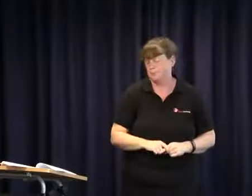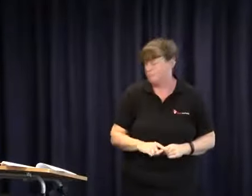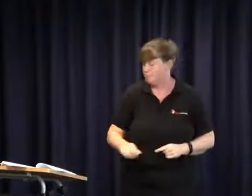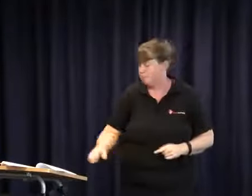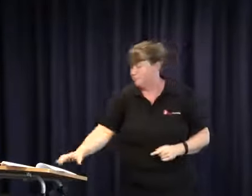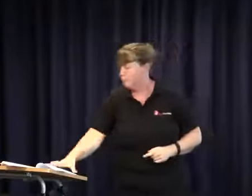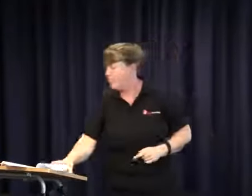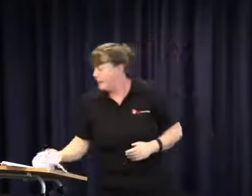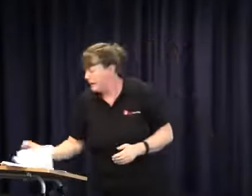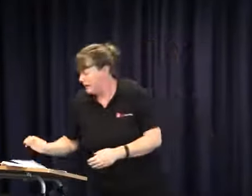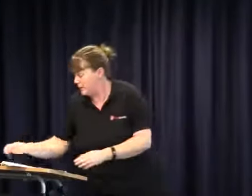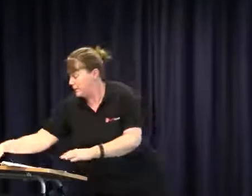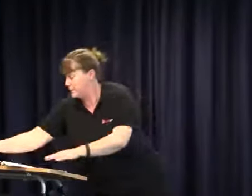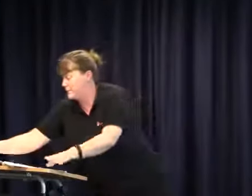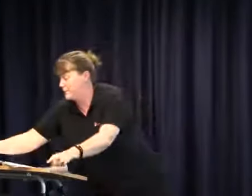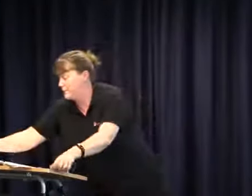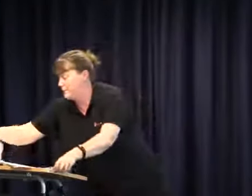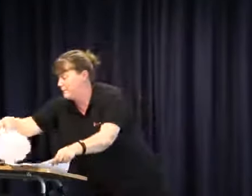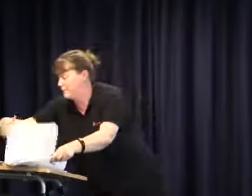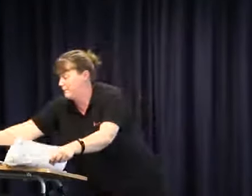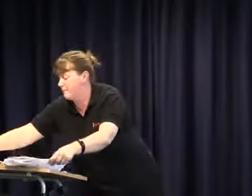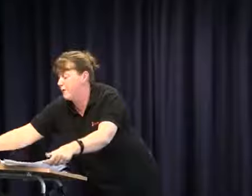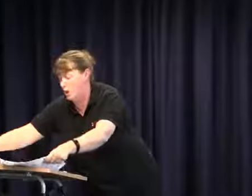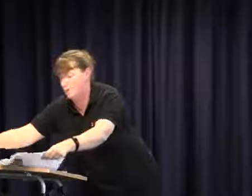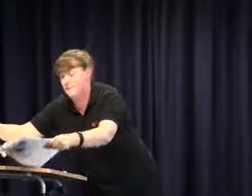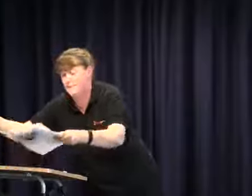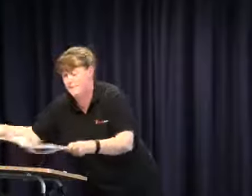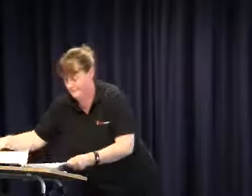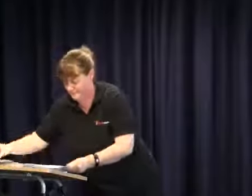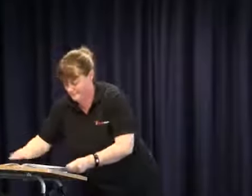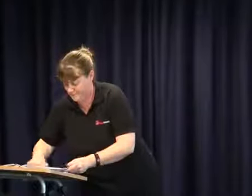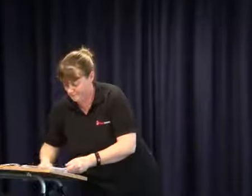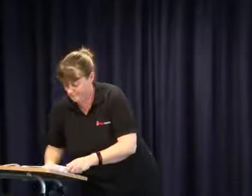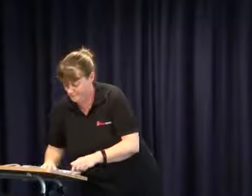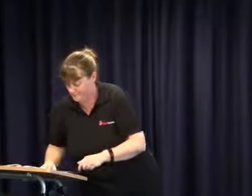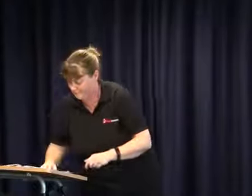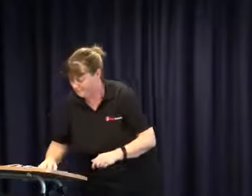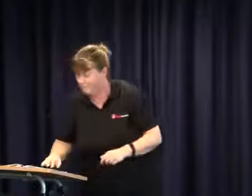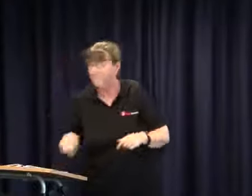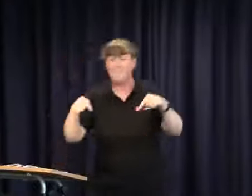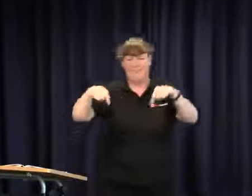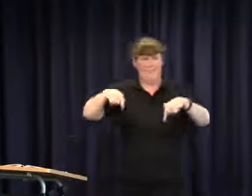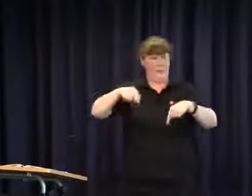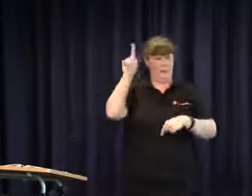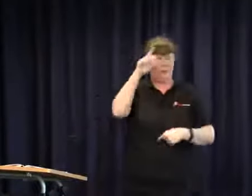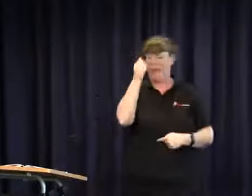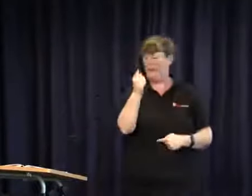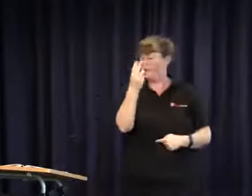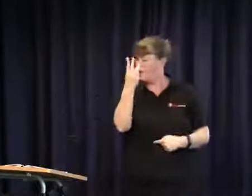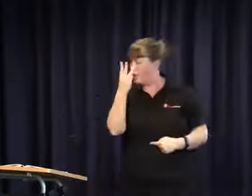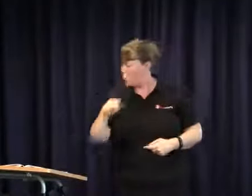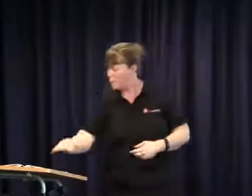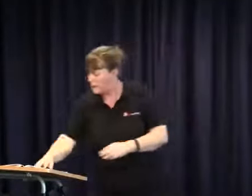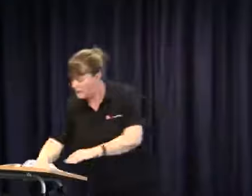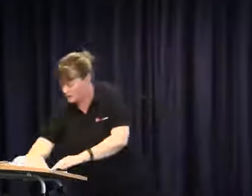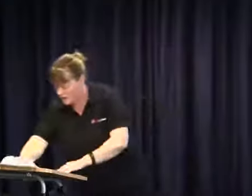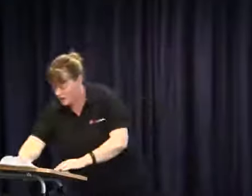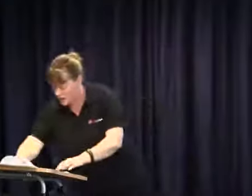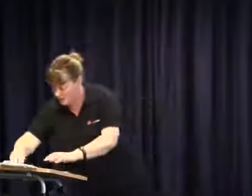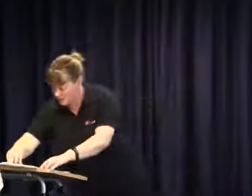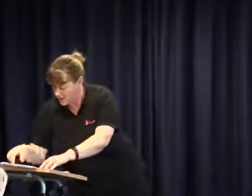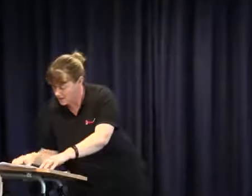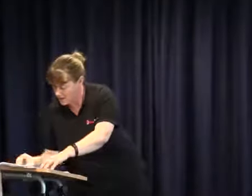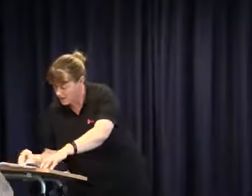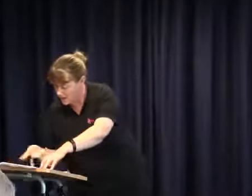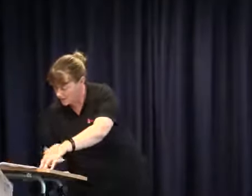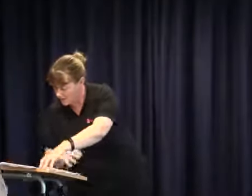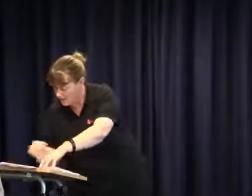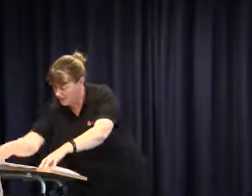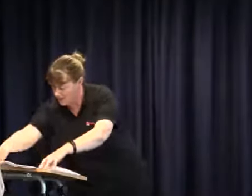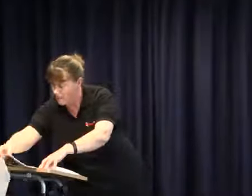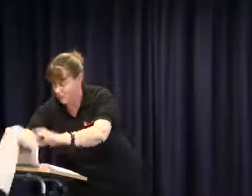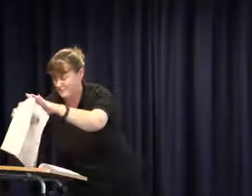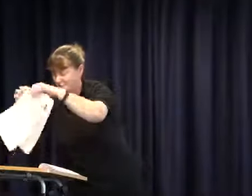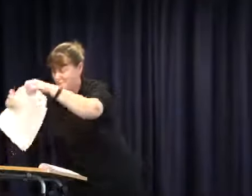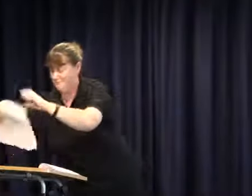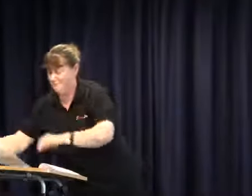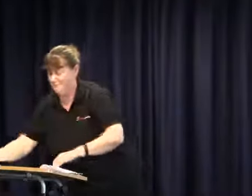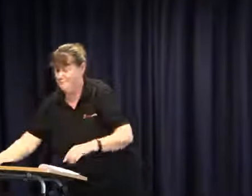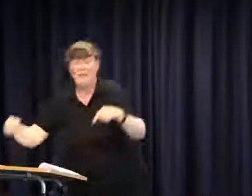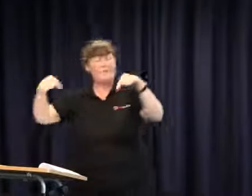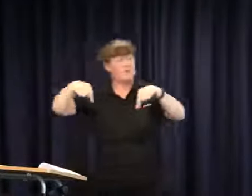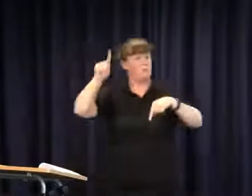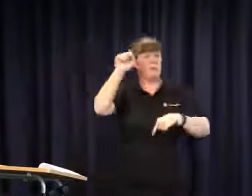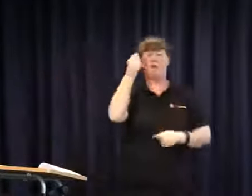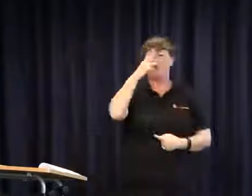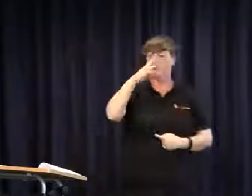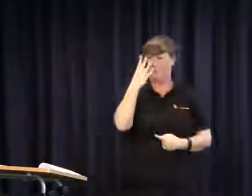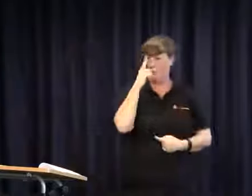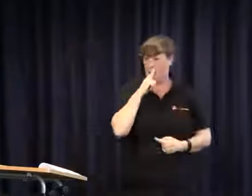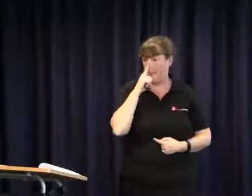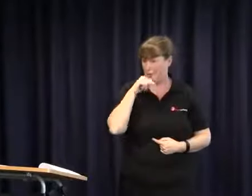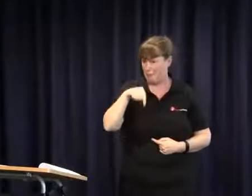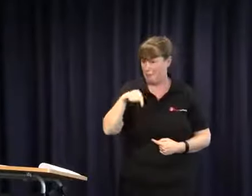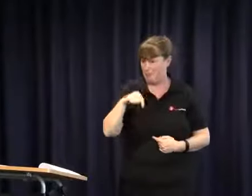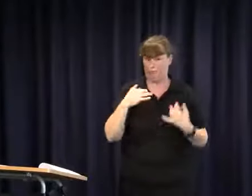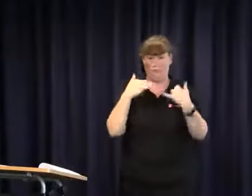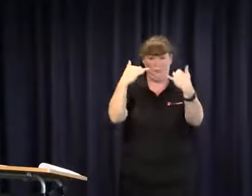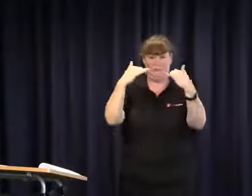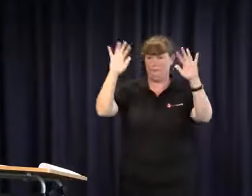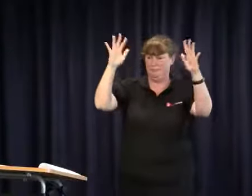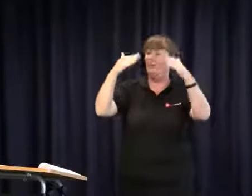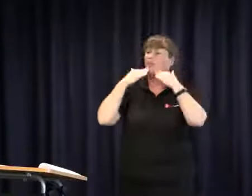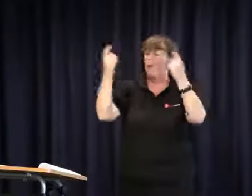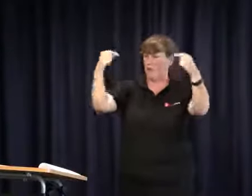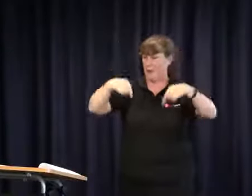we'd really like to see that occur too. In this room today we have 34 people in the audience